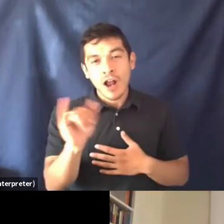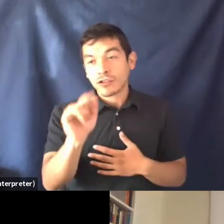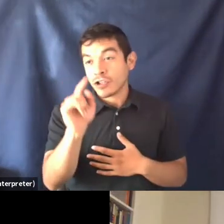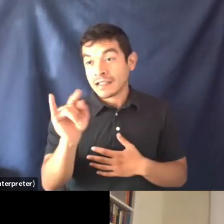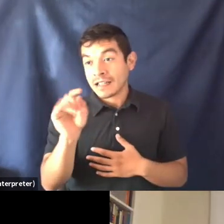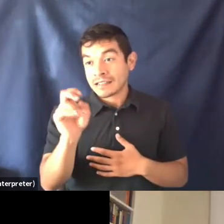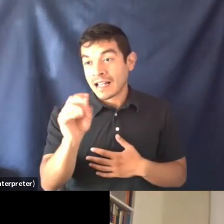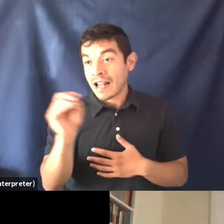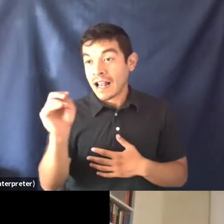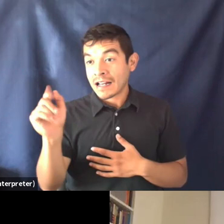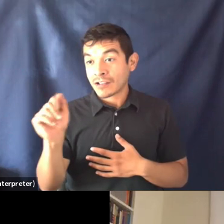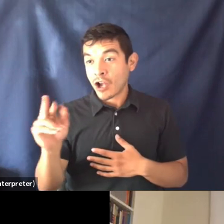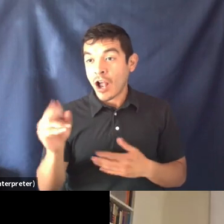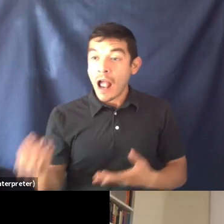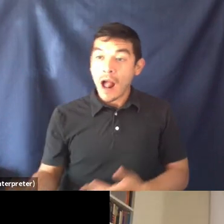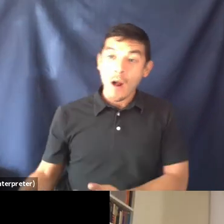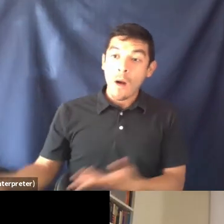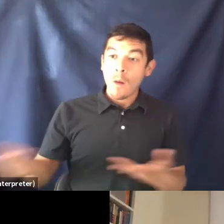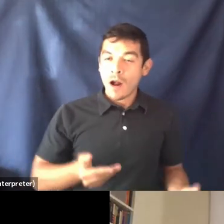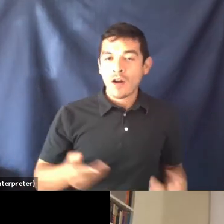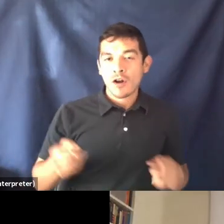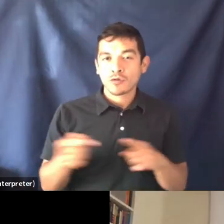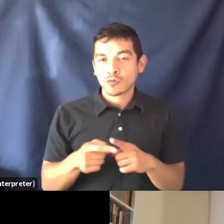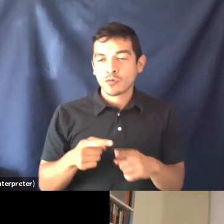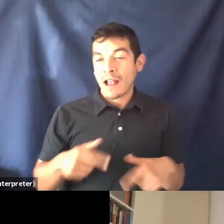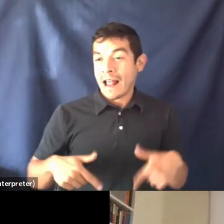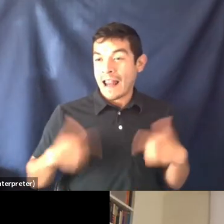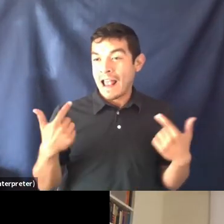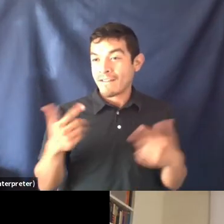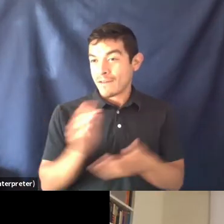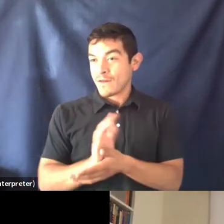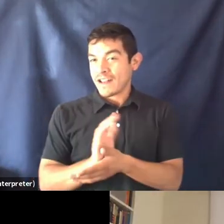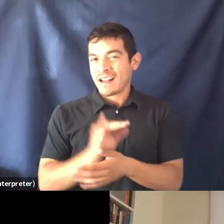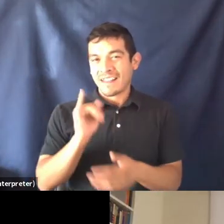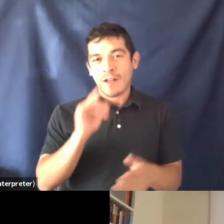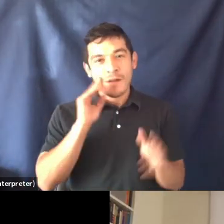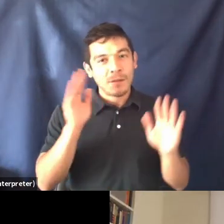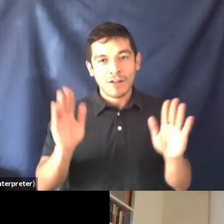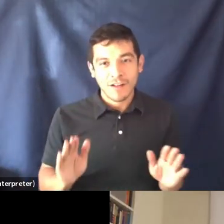and bring them to a live screening. That would be incredible, though we're not sure.